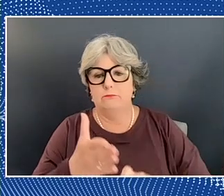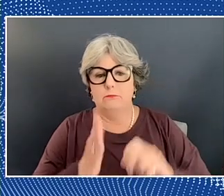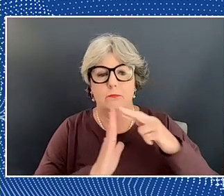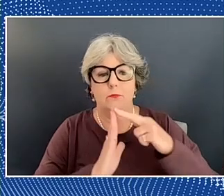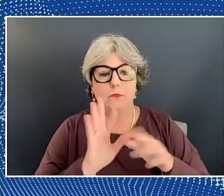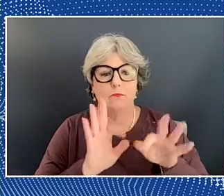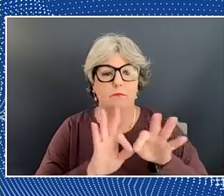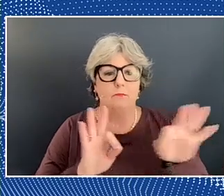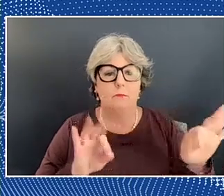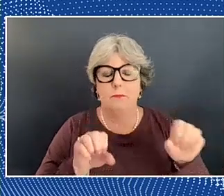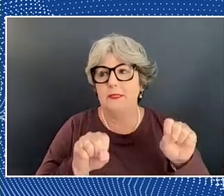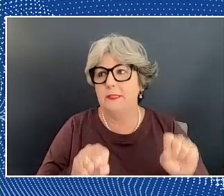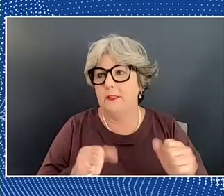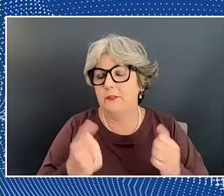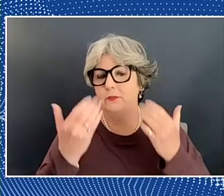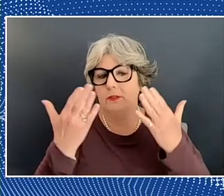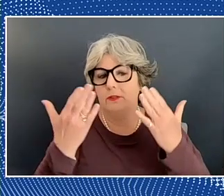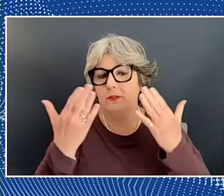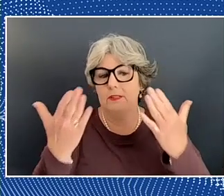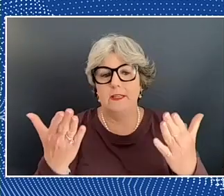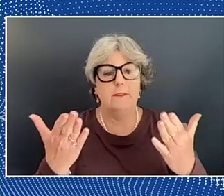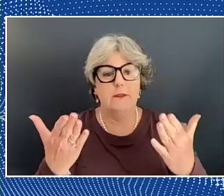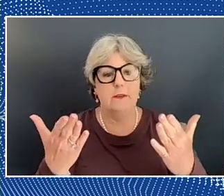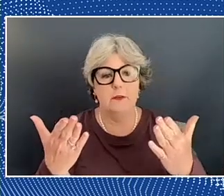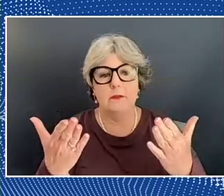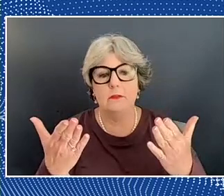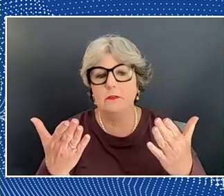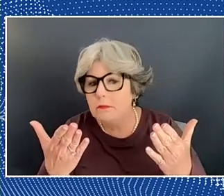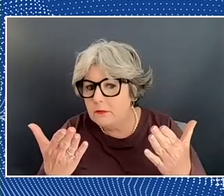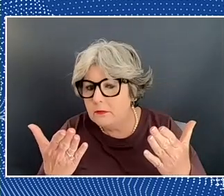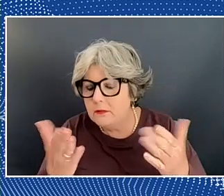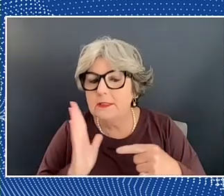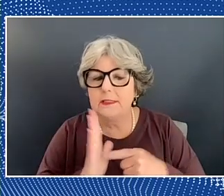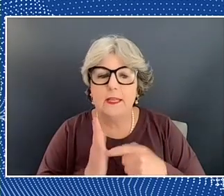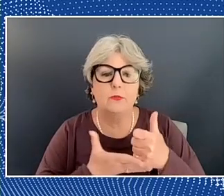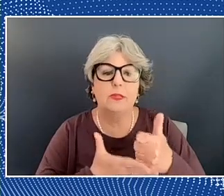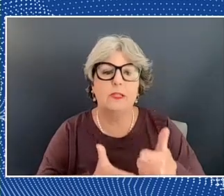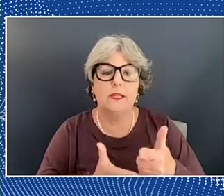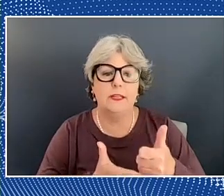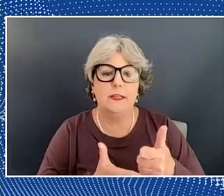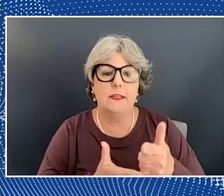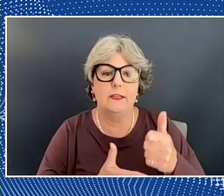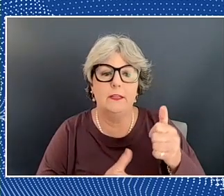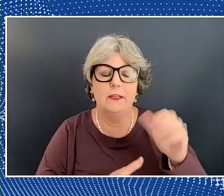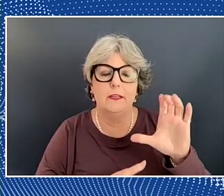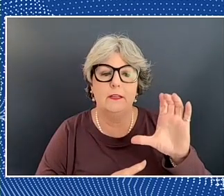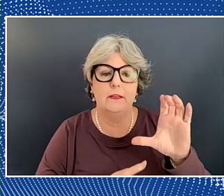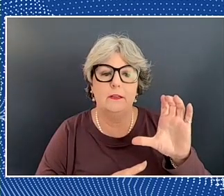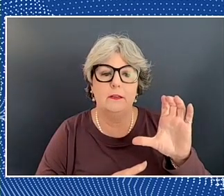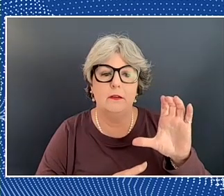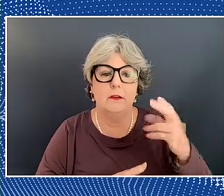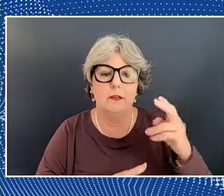potential to deliver much needed debt relief to Parent PLUS borrowers on the basis of hardship. Nearly 4 million